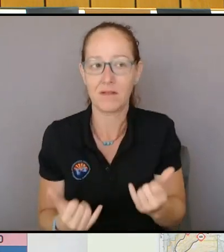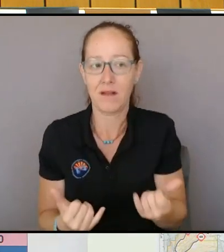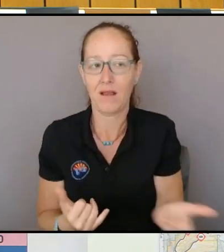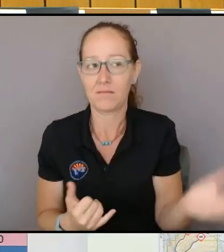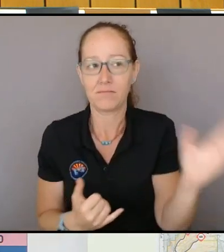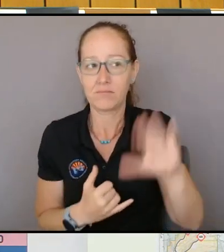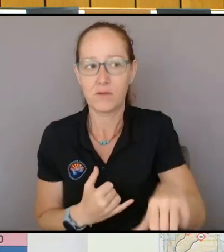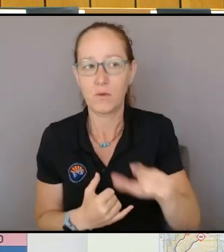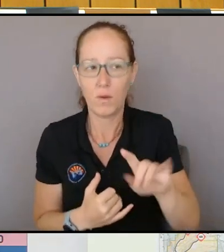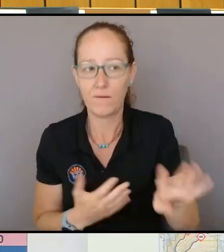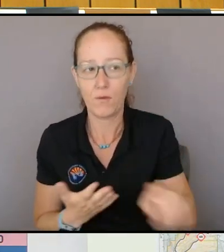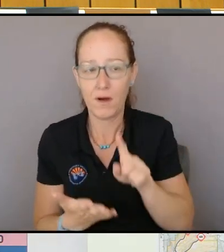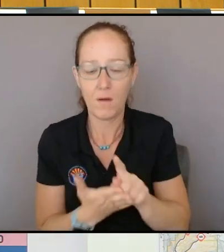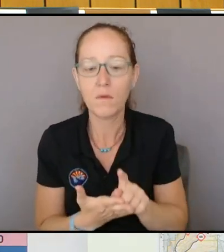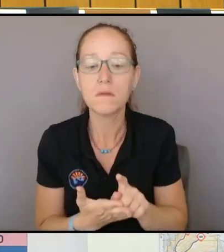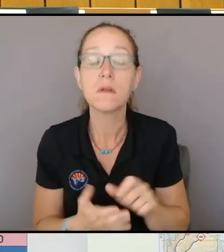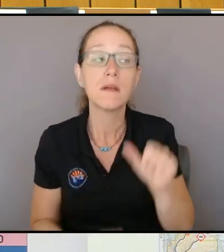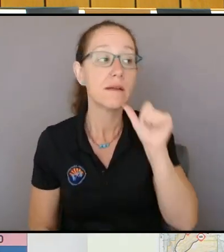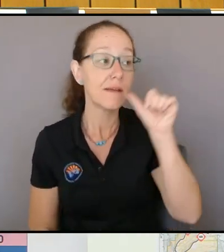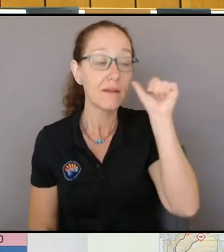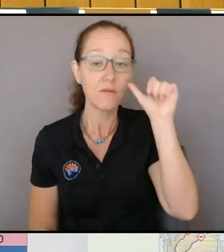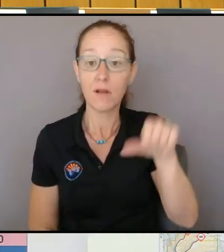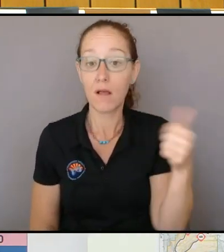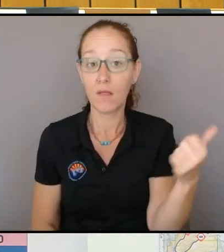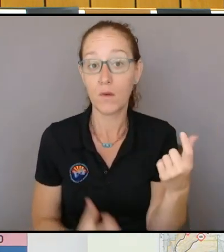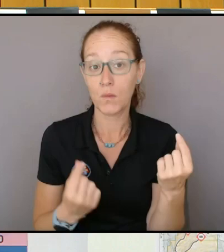beneficial for everything along that 518 corridor is: we